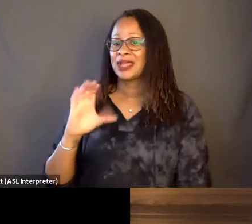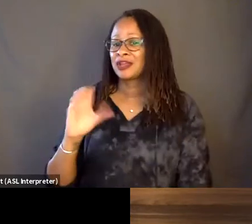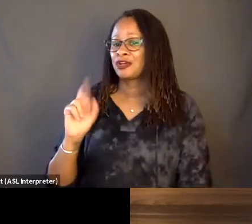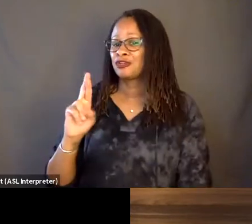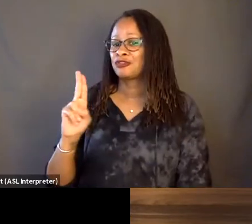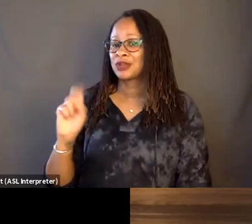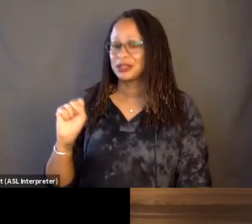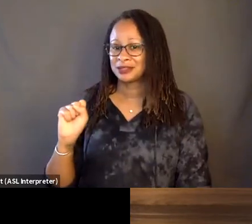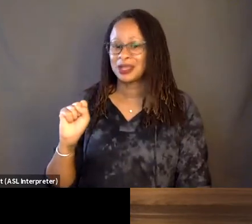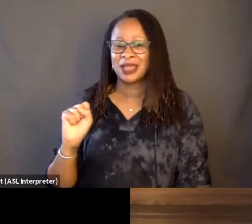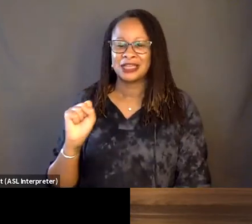of being a whistle-blower.